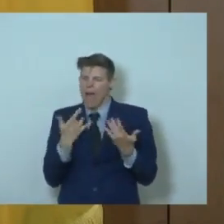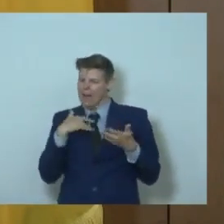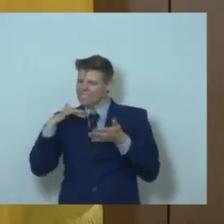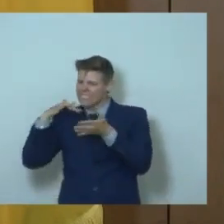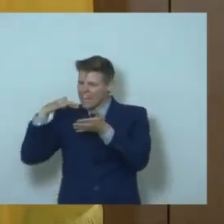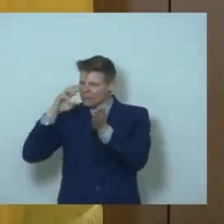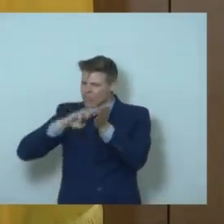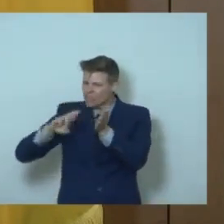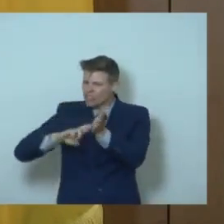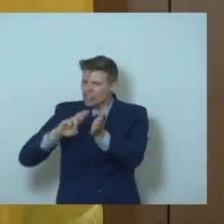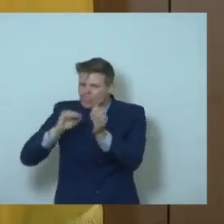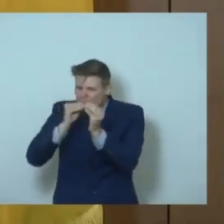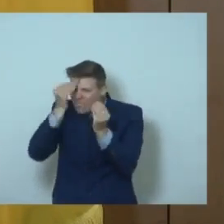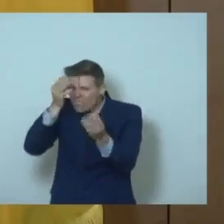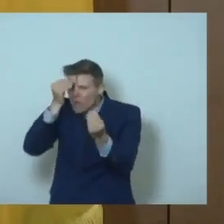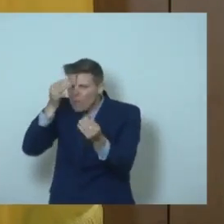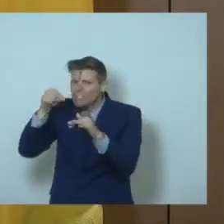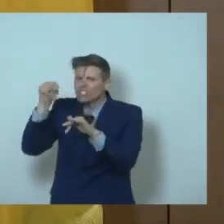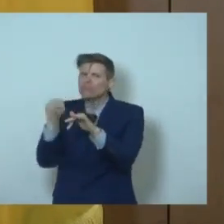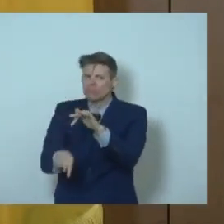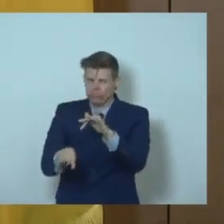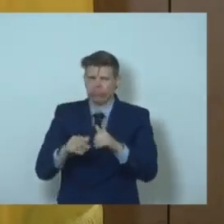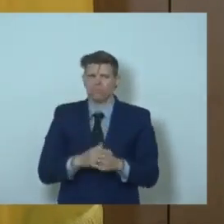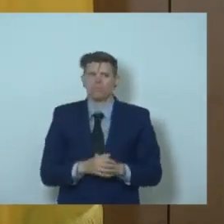THE LONGER PEOPLE ARE OUT THERE ALL KINDS OF STUDIES ABOUT HUMAN BEHAVIOR.